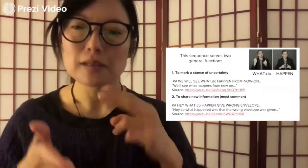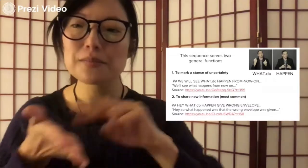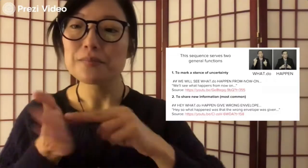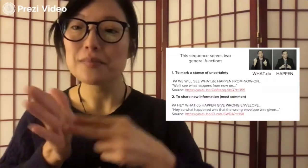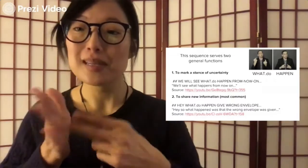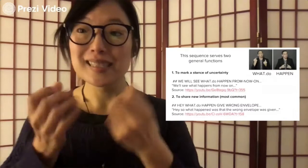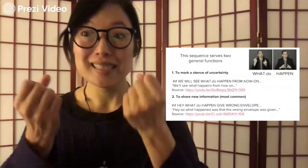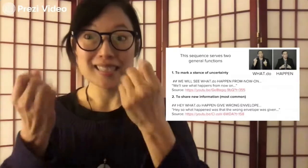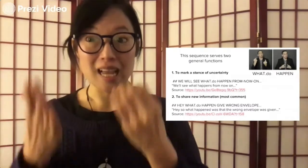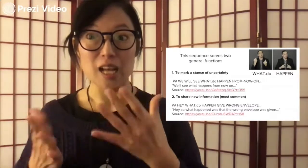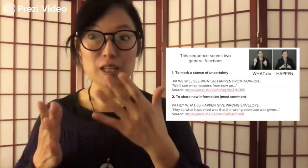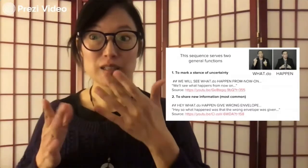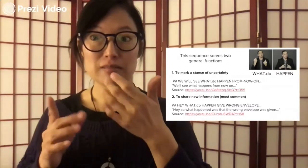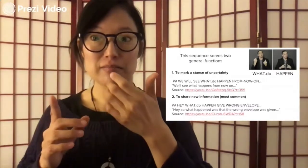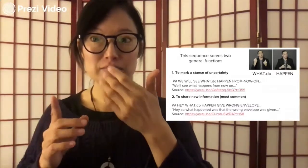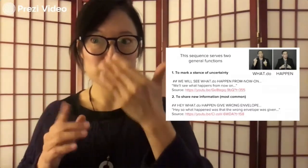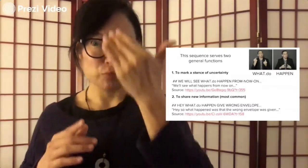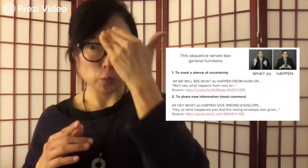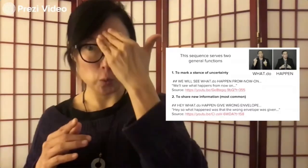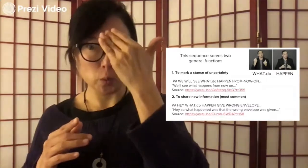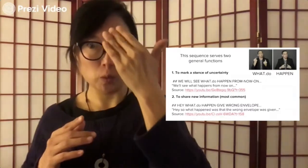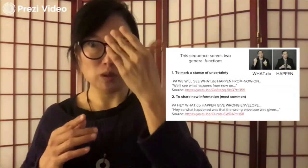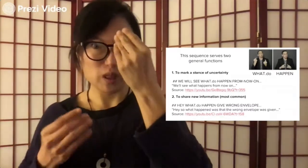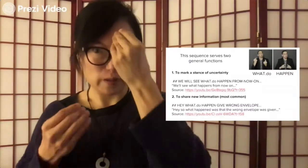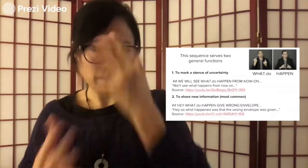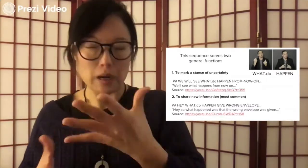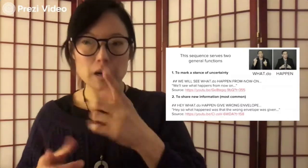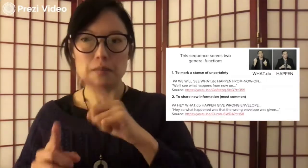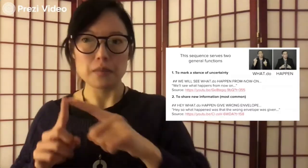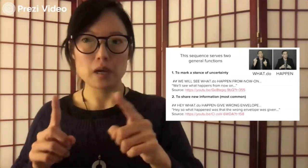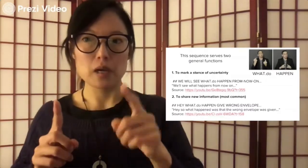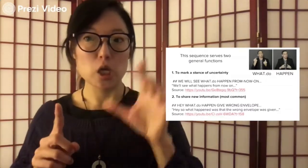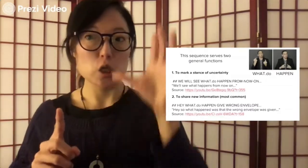information, meaning that the signer knows the information,